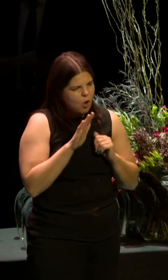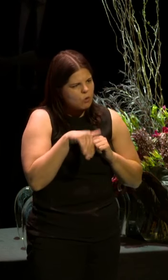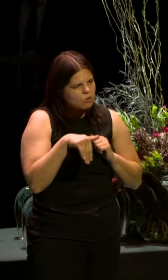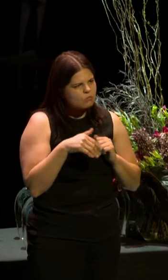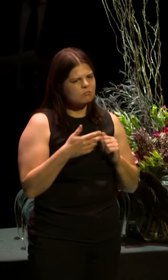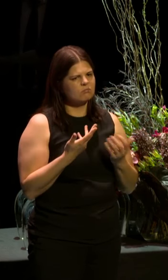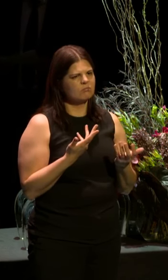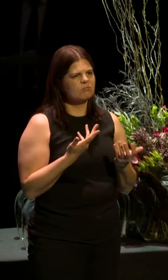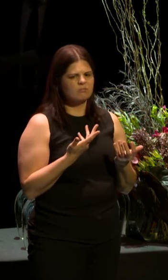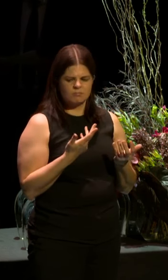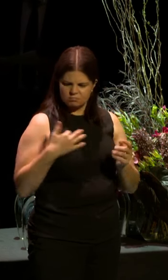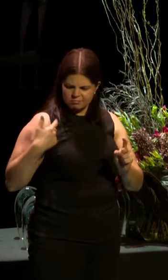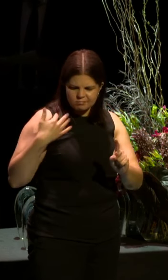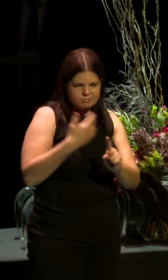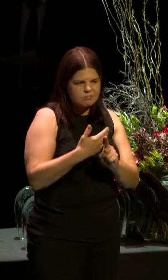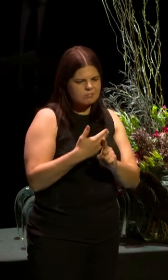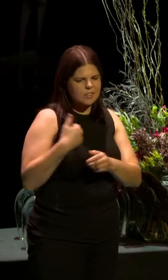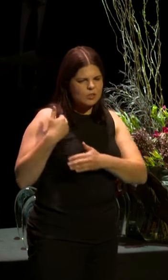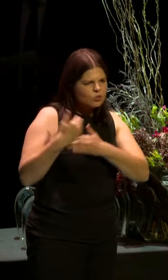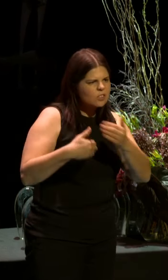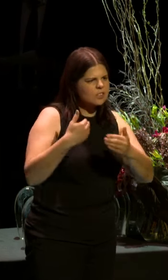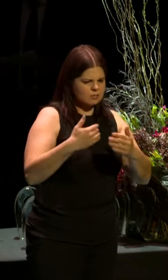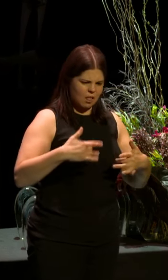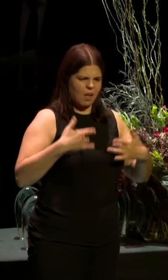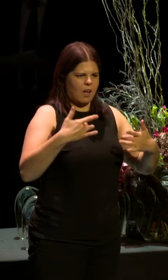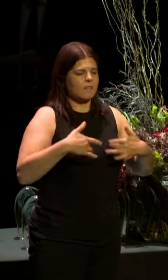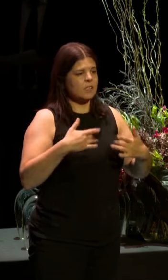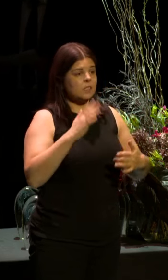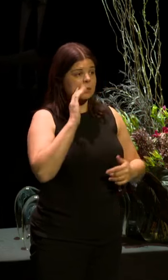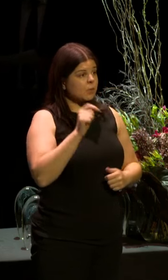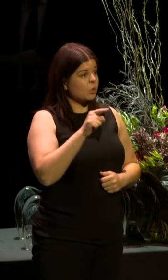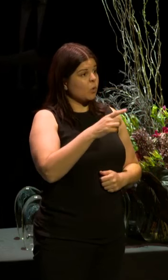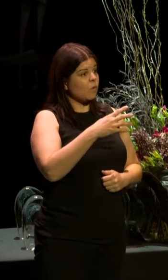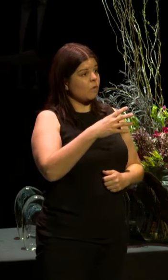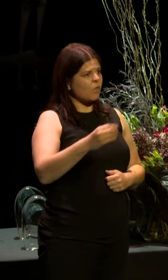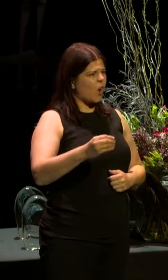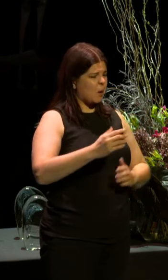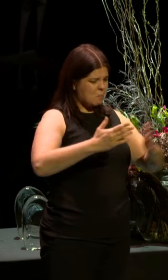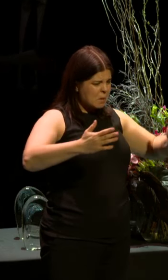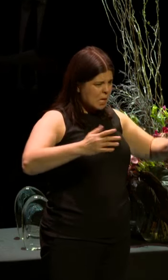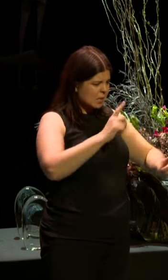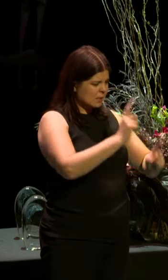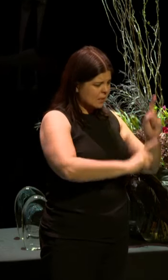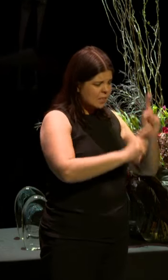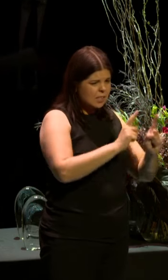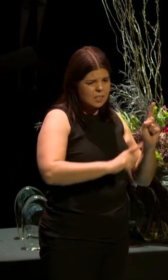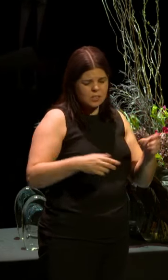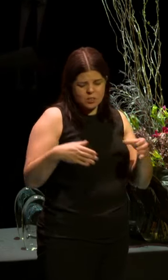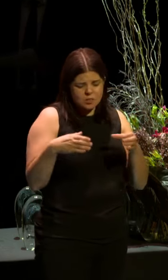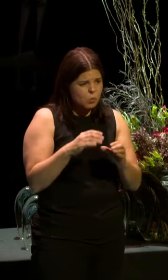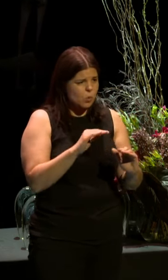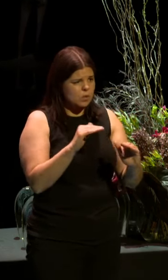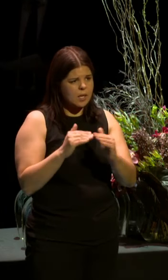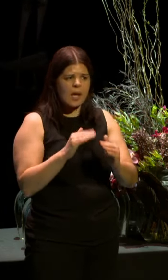so regardless if you're from a big city or a small town, you are from a community,